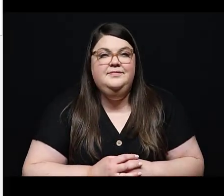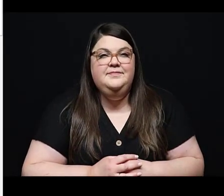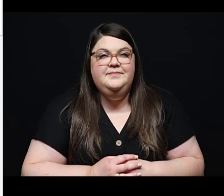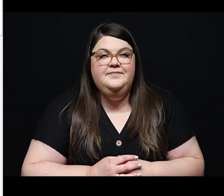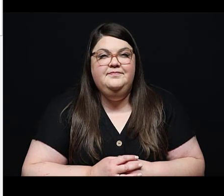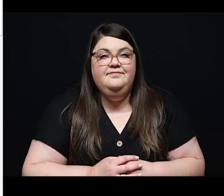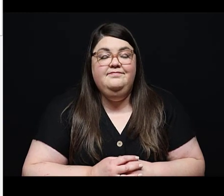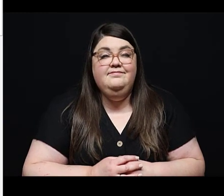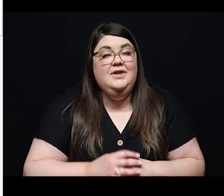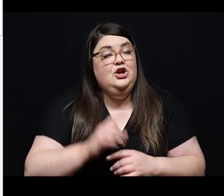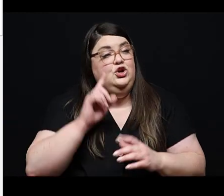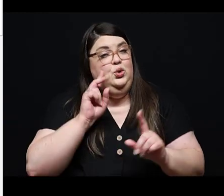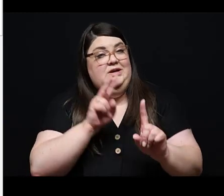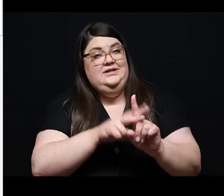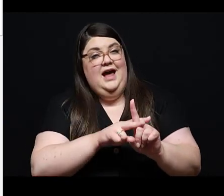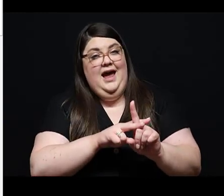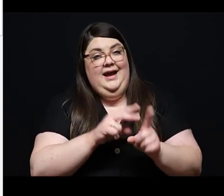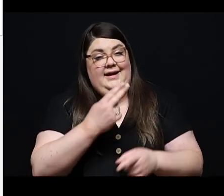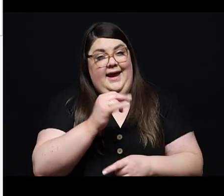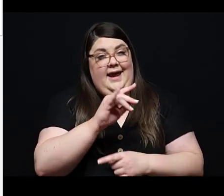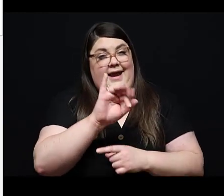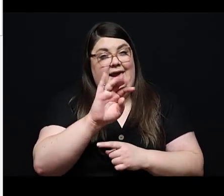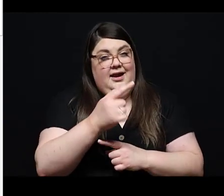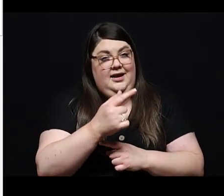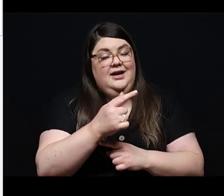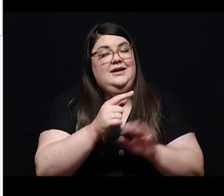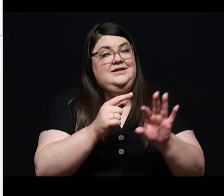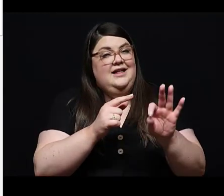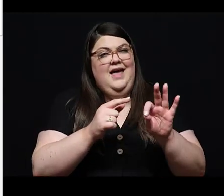To assign a heading, select the text you want to assign,